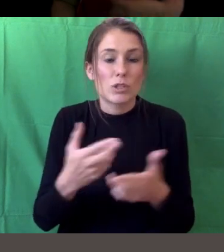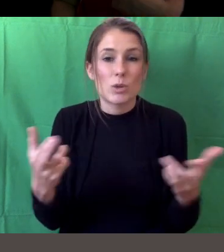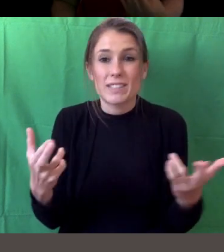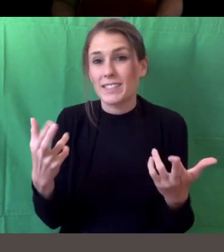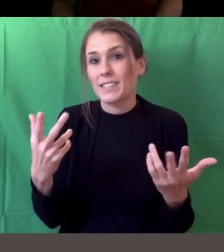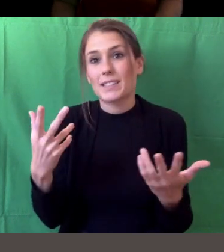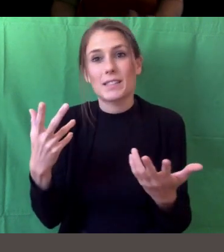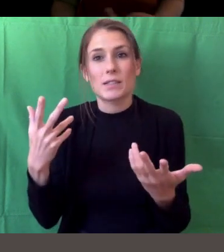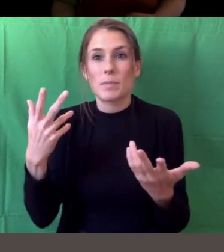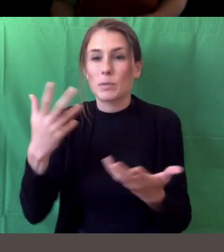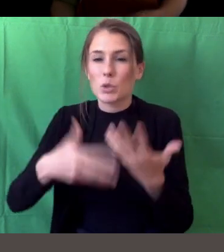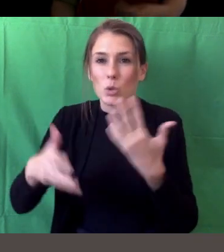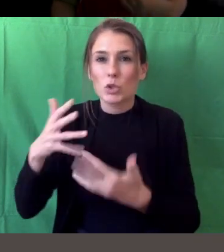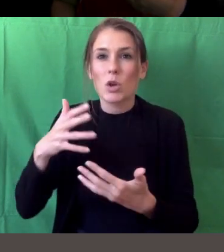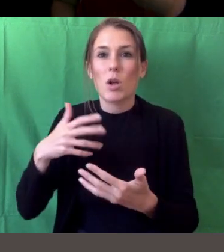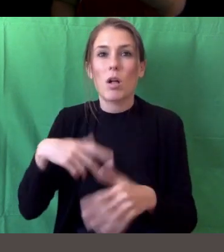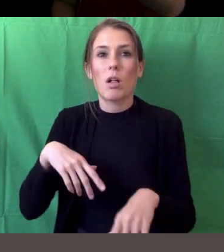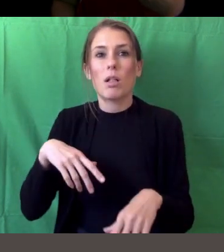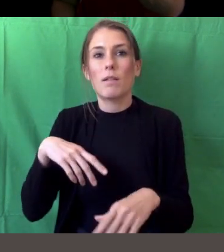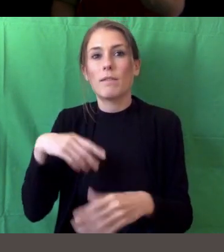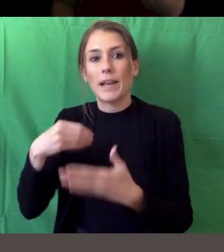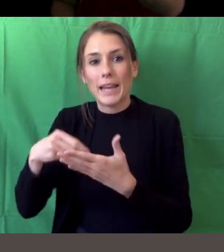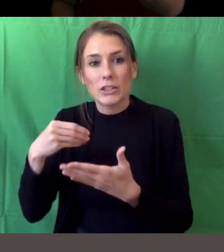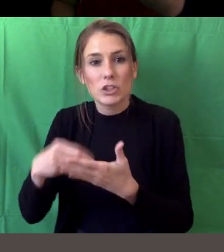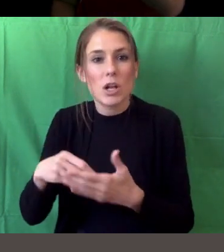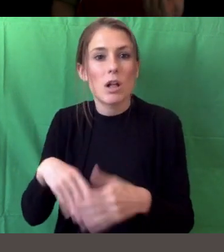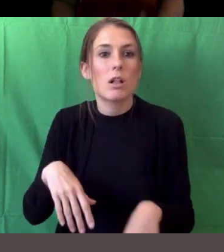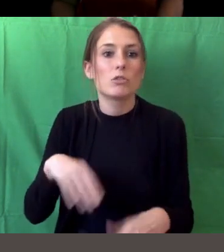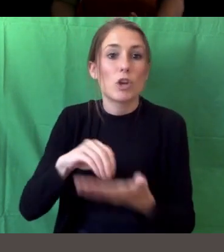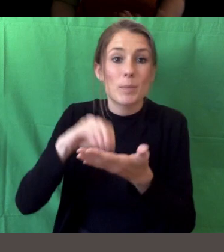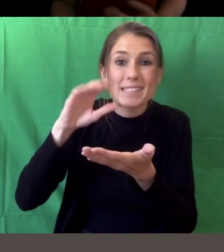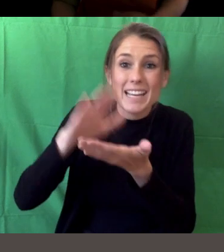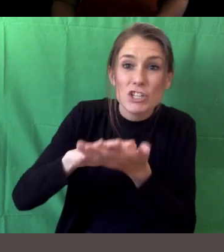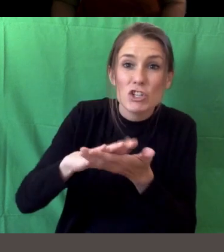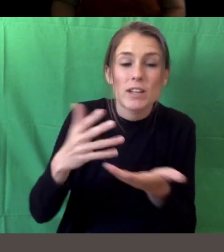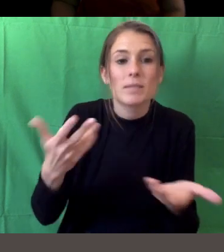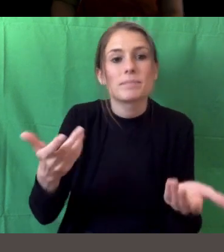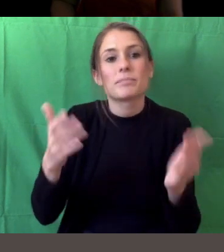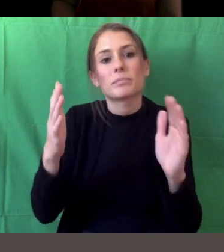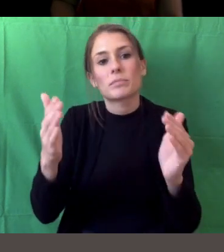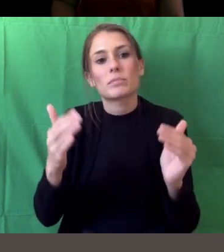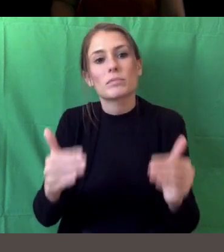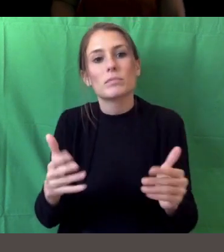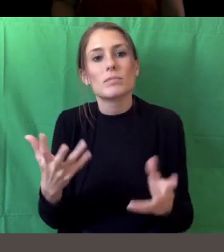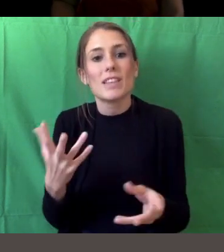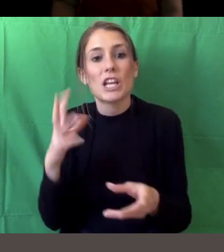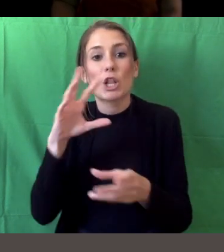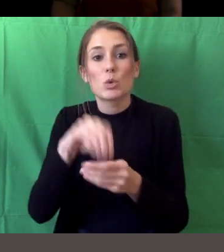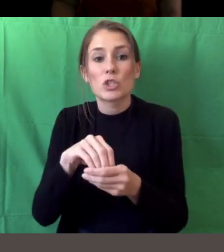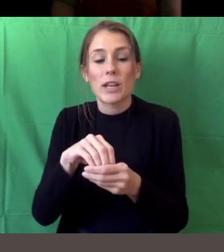or social or in terms of documentation.